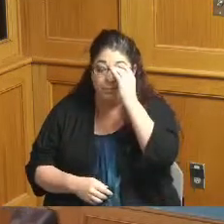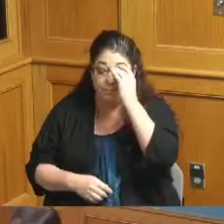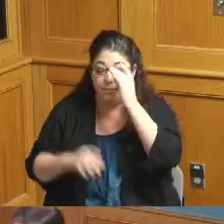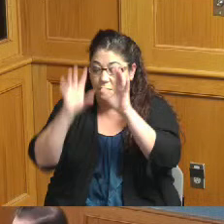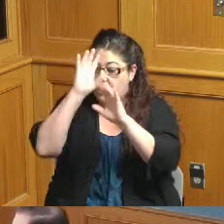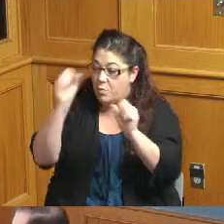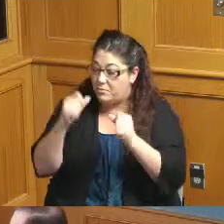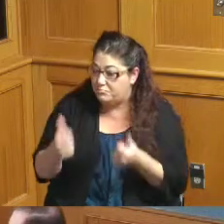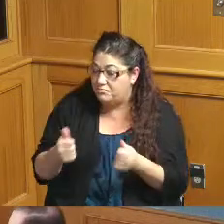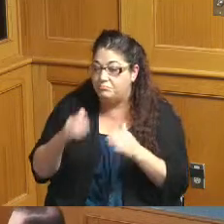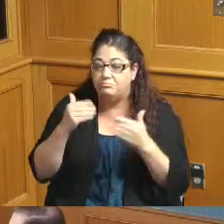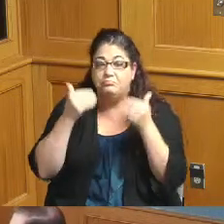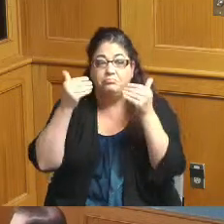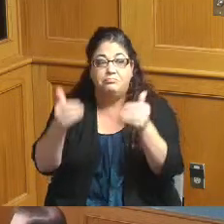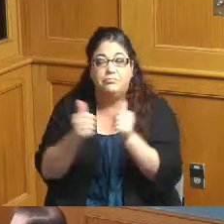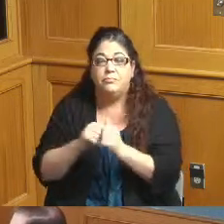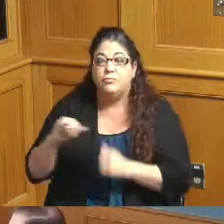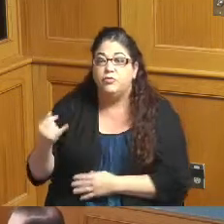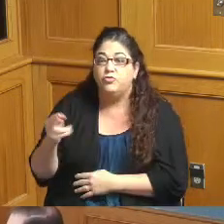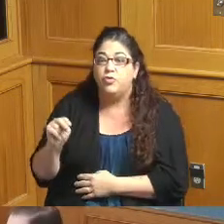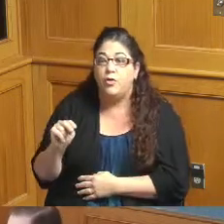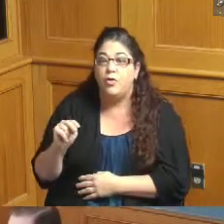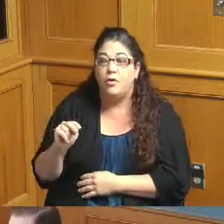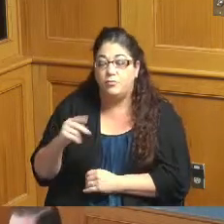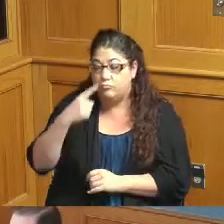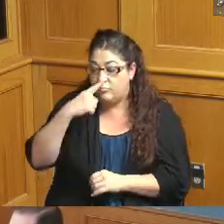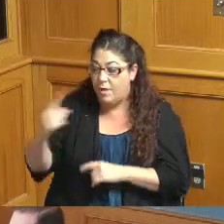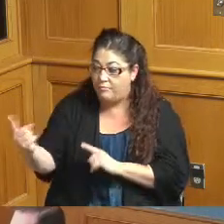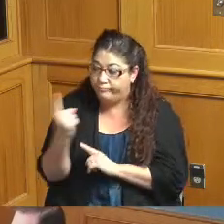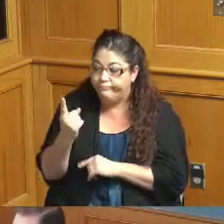start in John would you like to come up and get us going